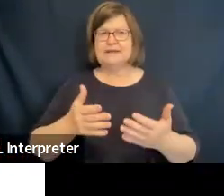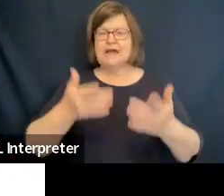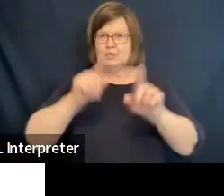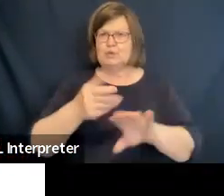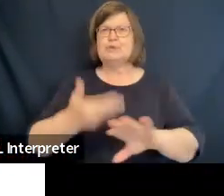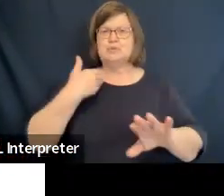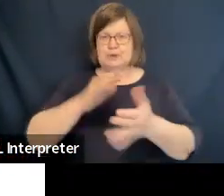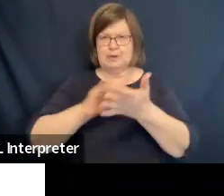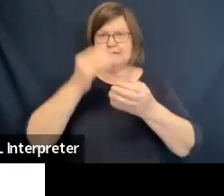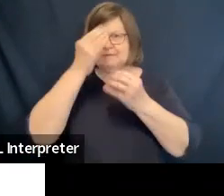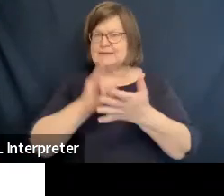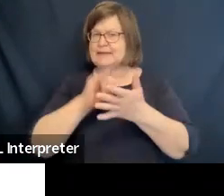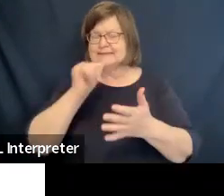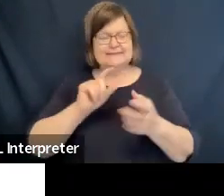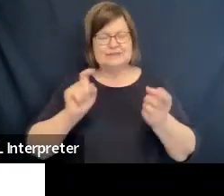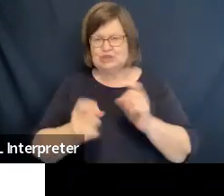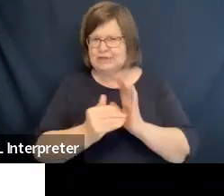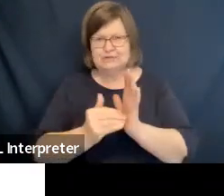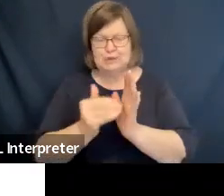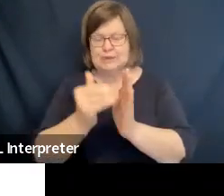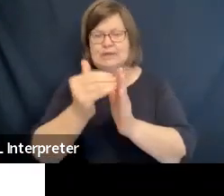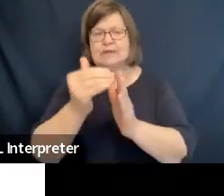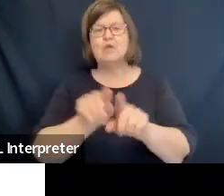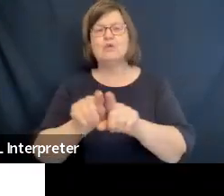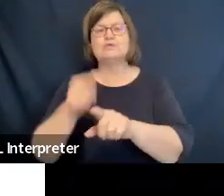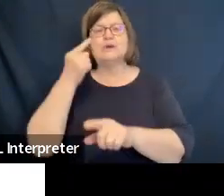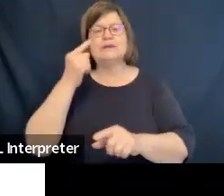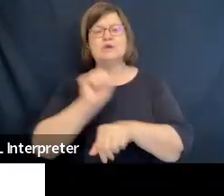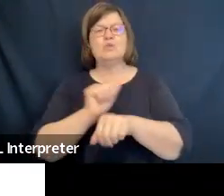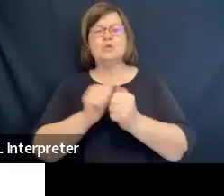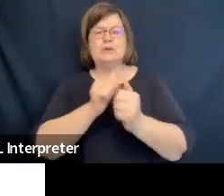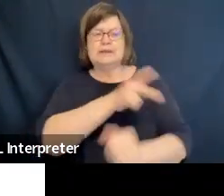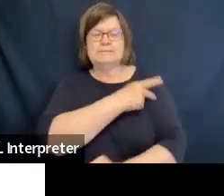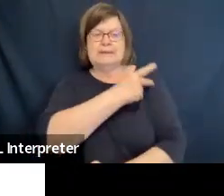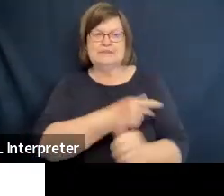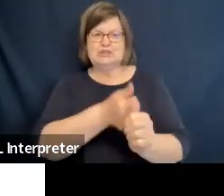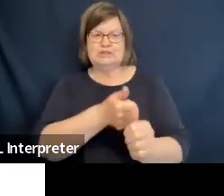information that doesn't change frequently, and I think also just working with the patient to